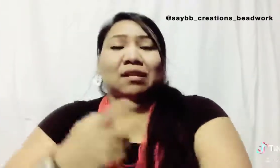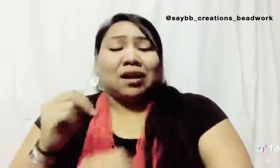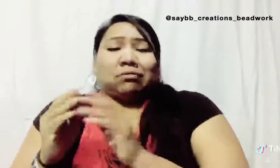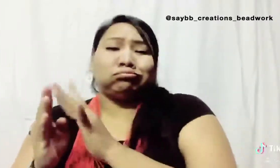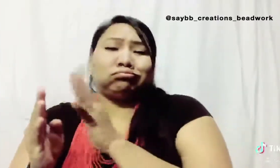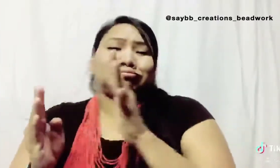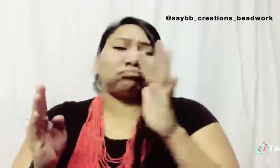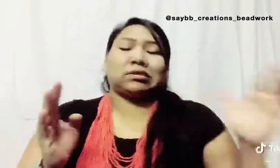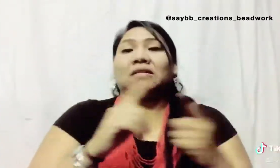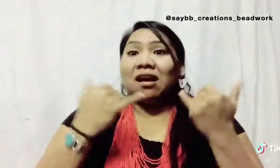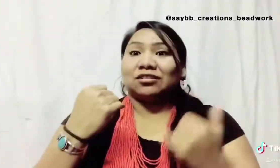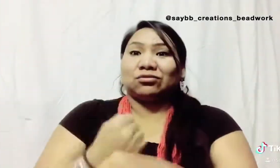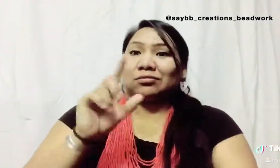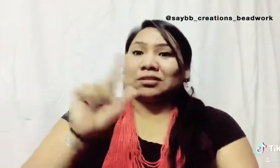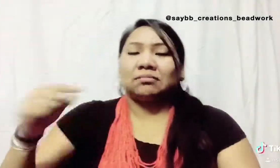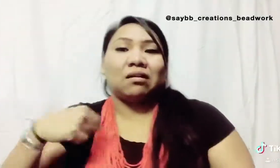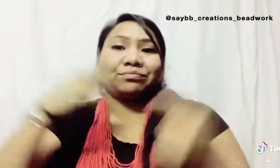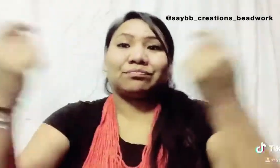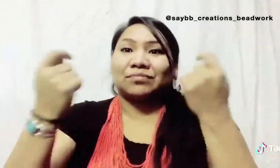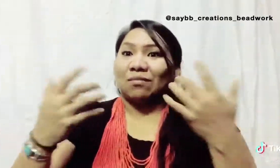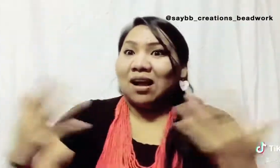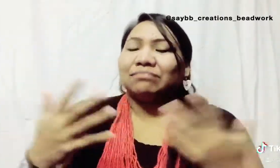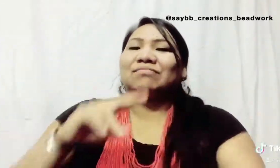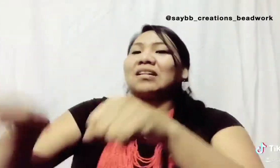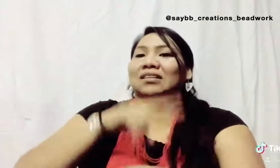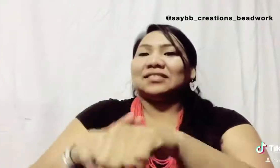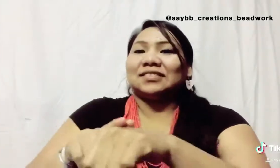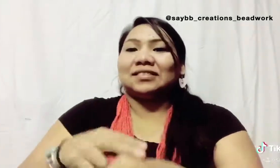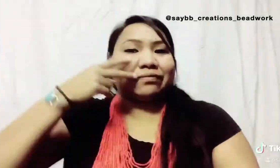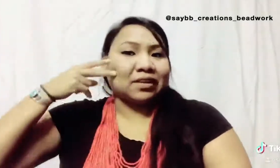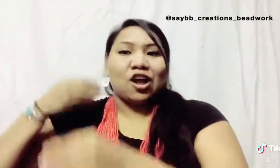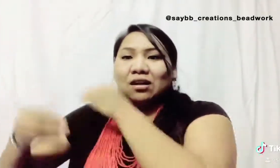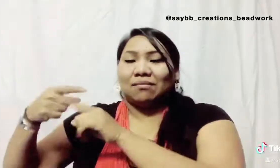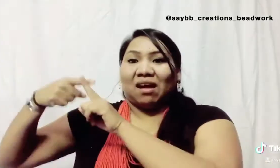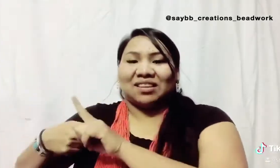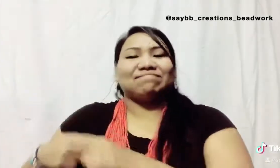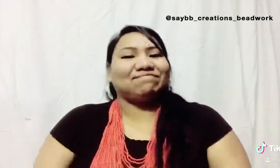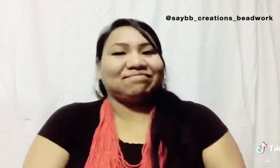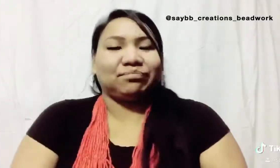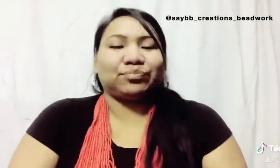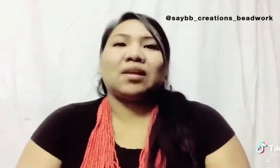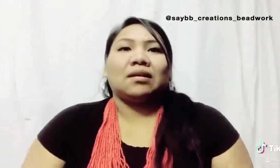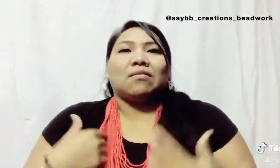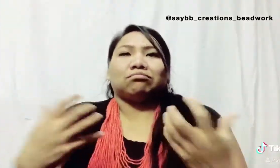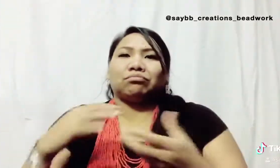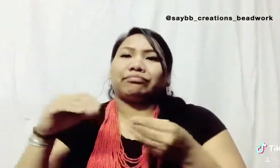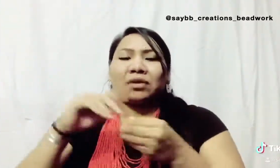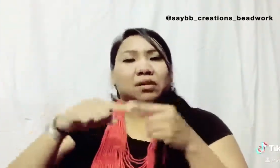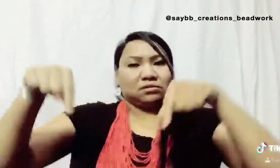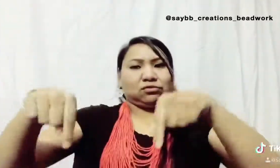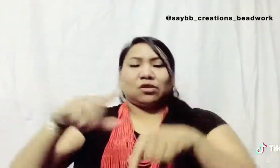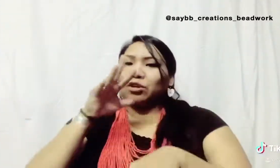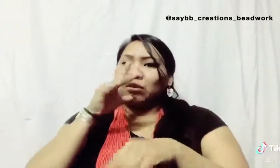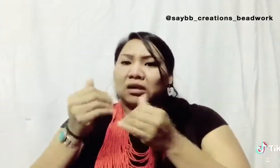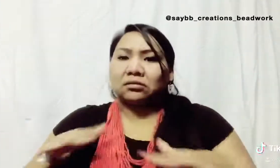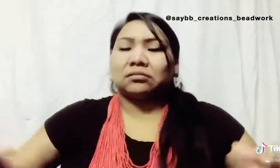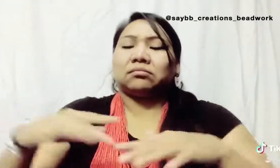From 1915, to the present, 2020 — we are now celebrating Native American Heritage Month! I’d like to share a story about the motherland;